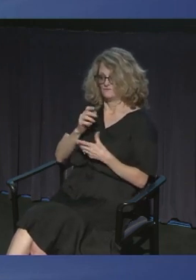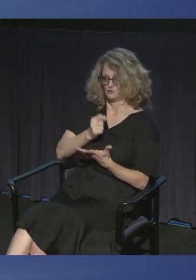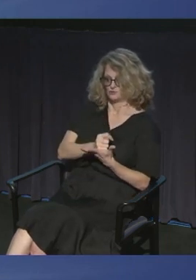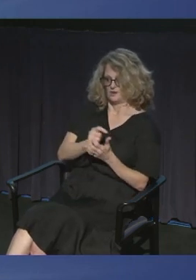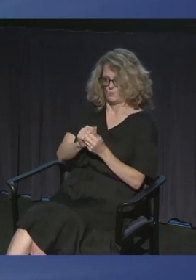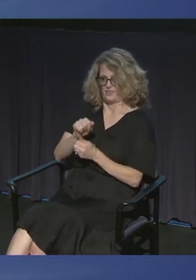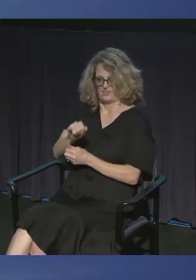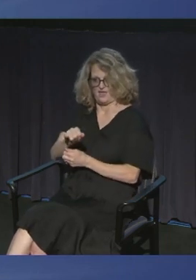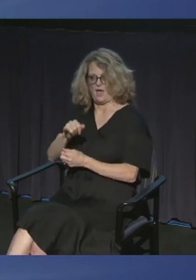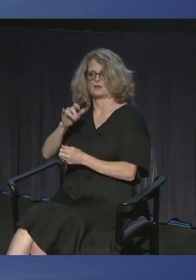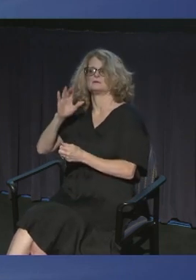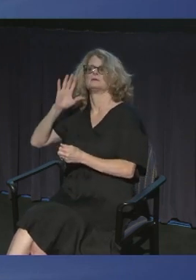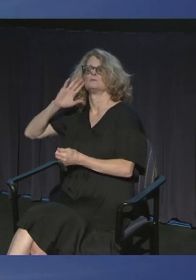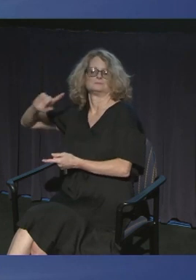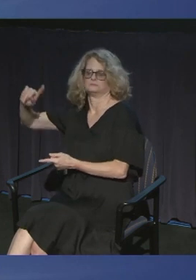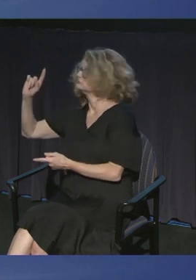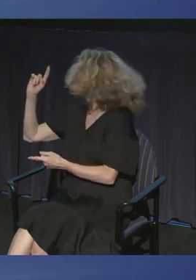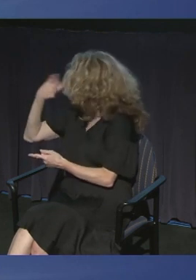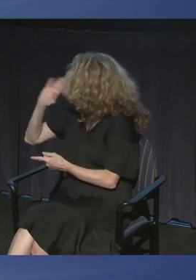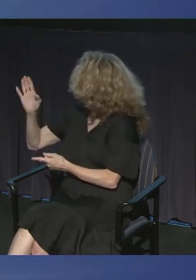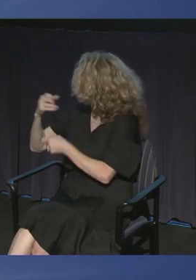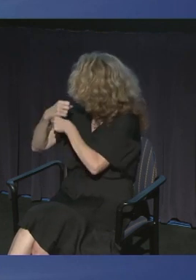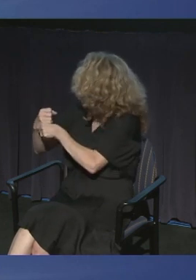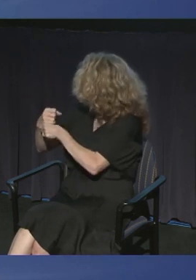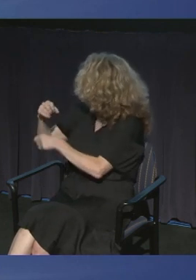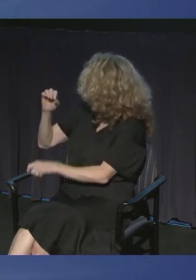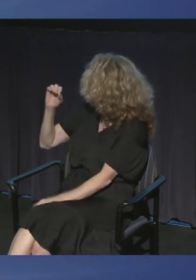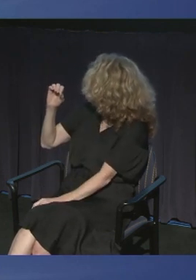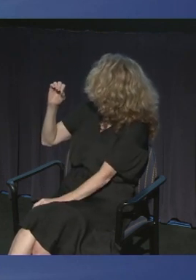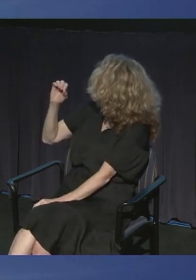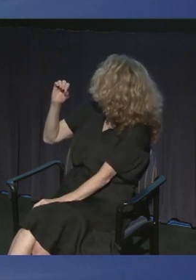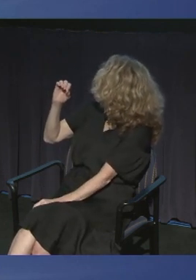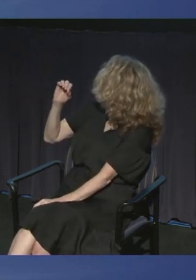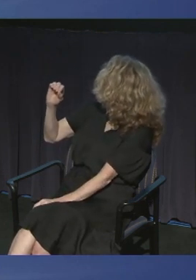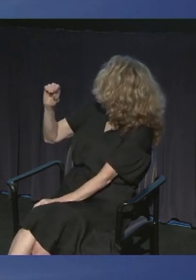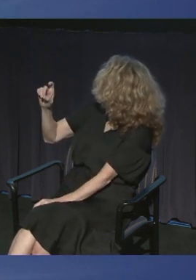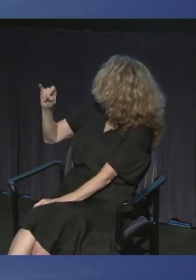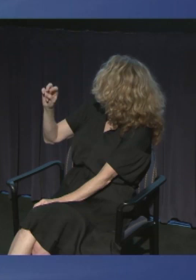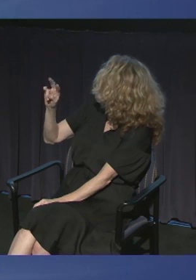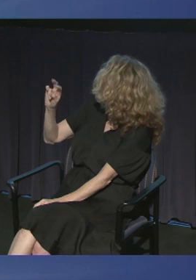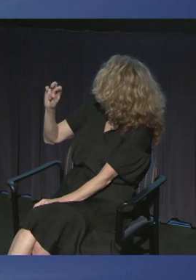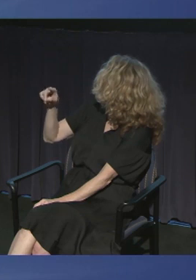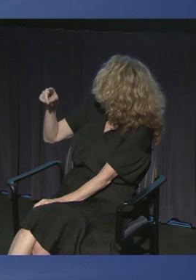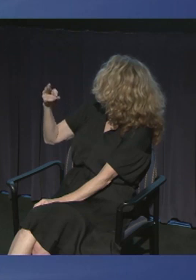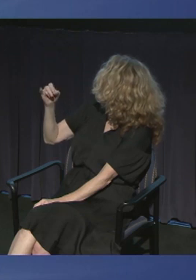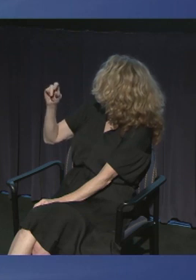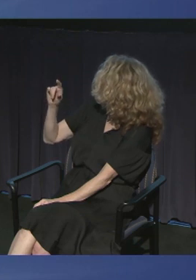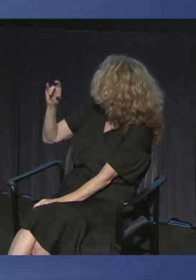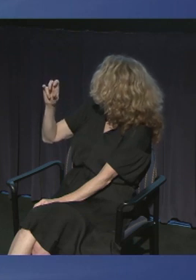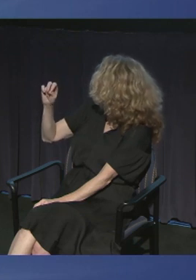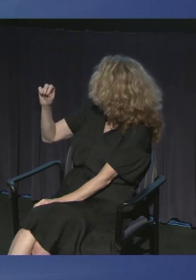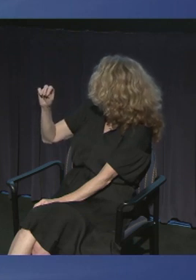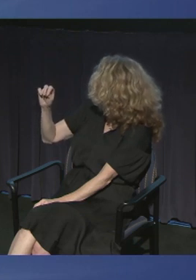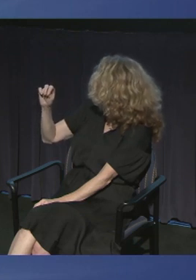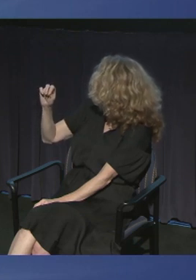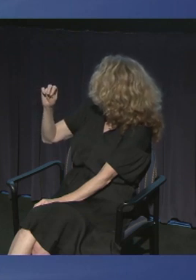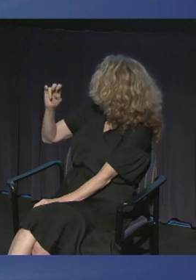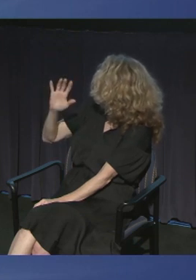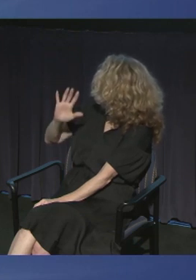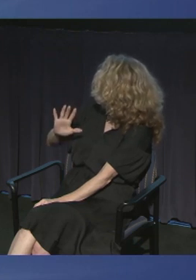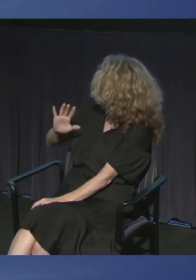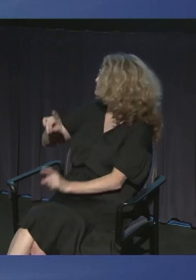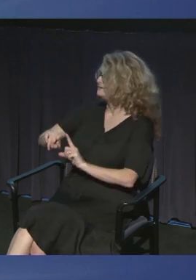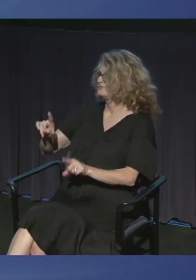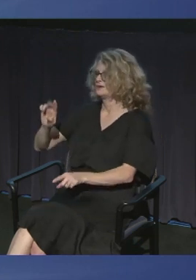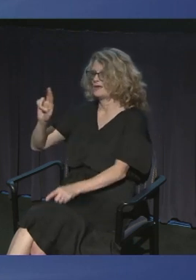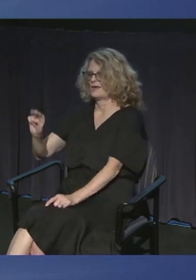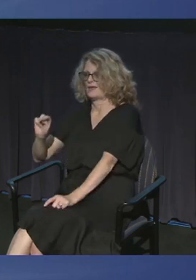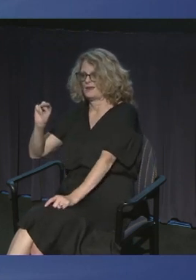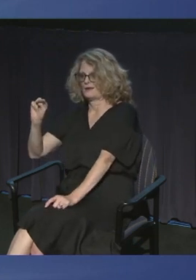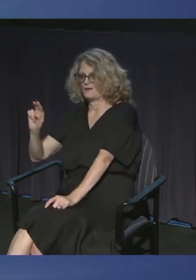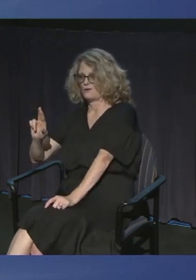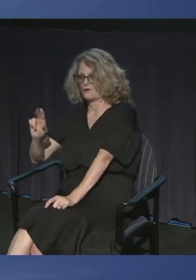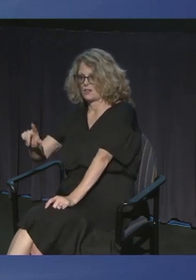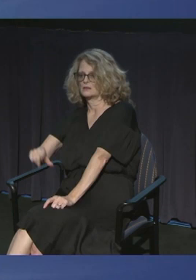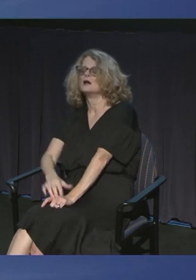SIGNAL.